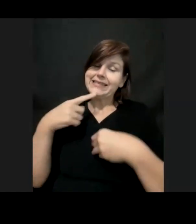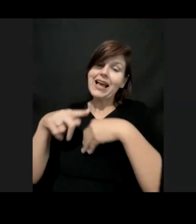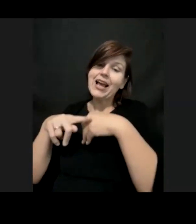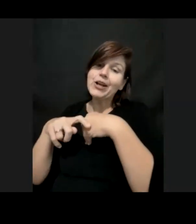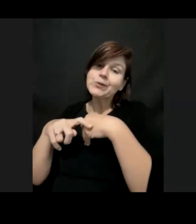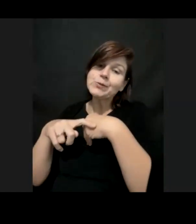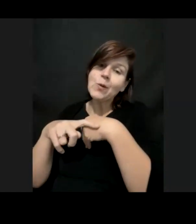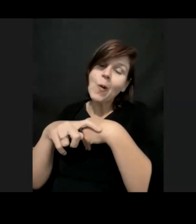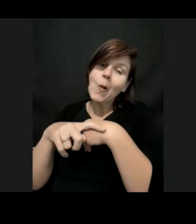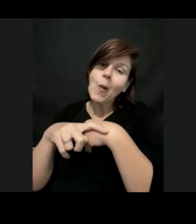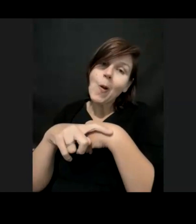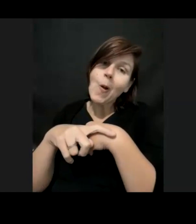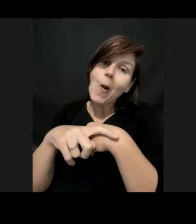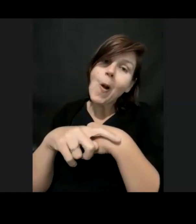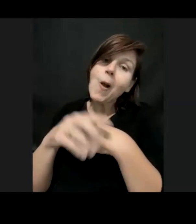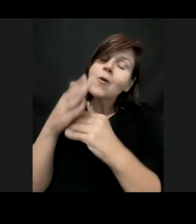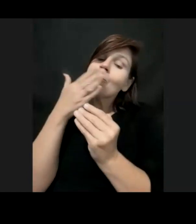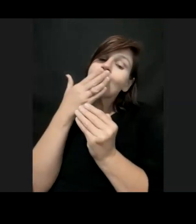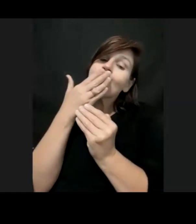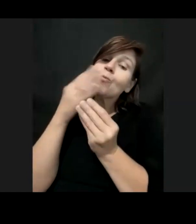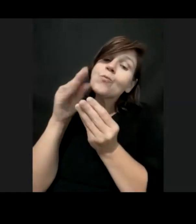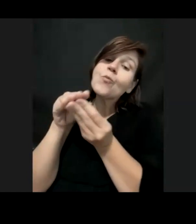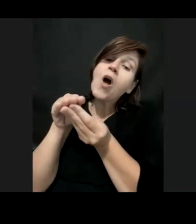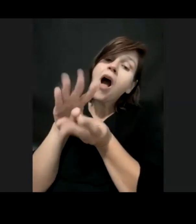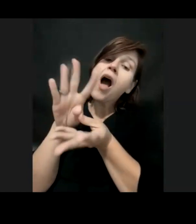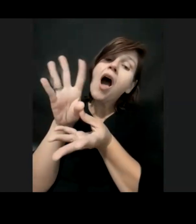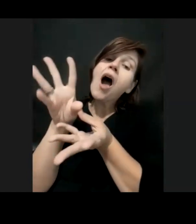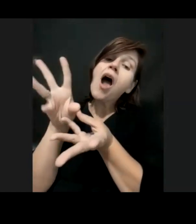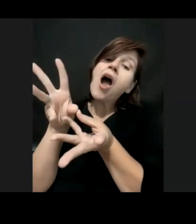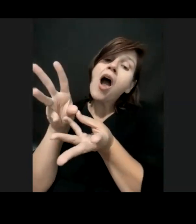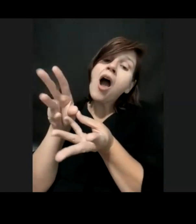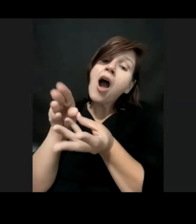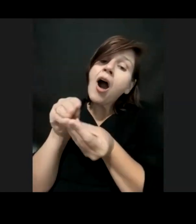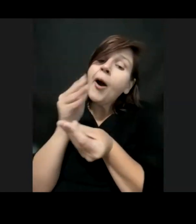“Aaahhh! Aaahhh!” he yawned loudly.